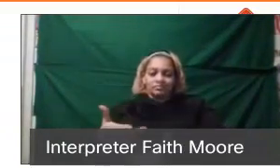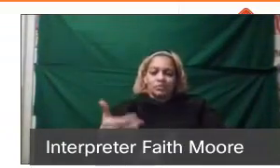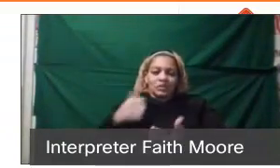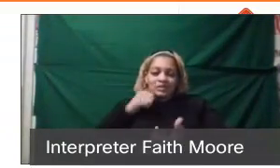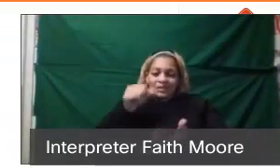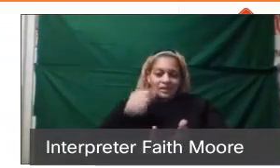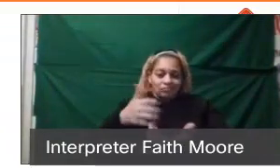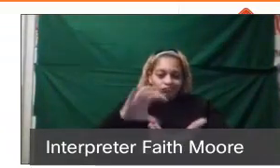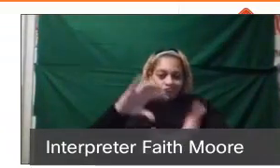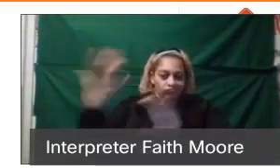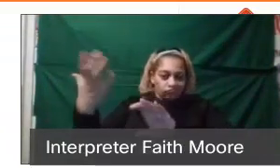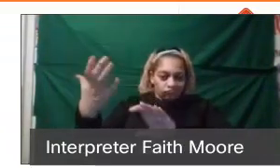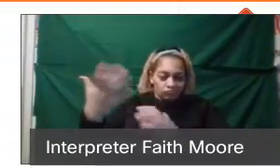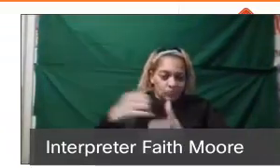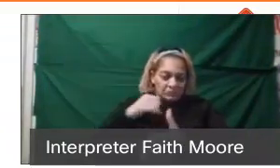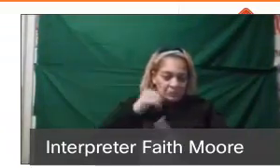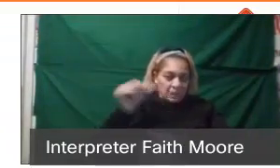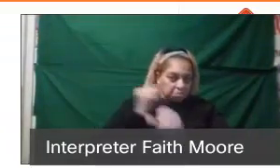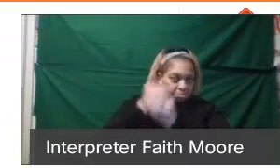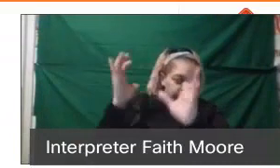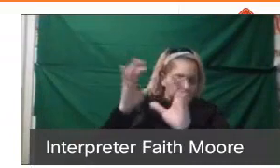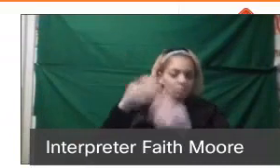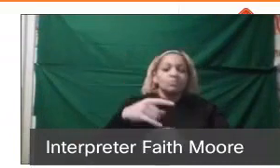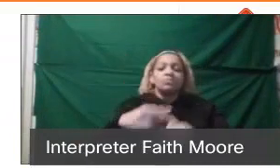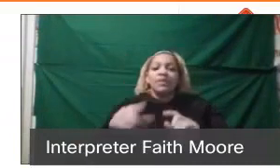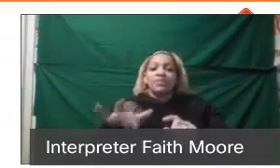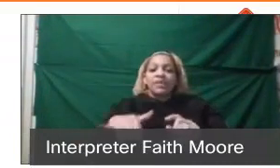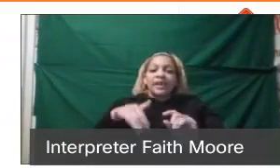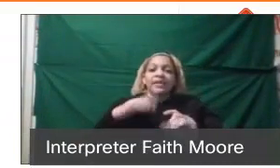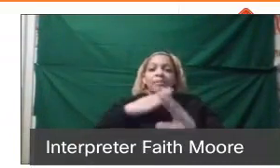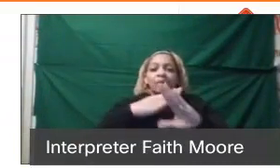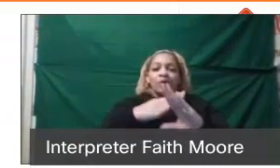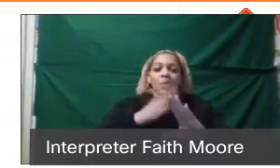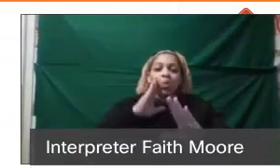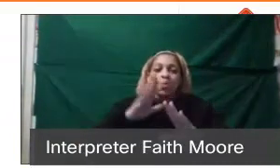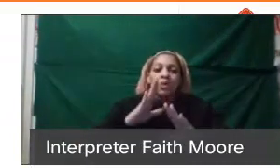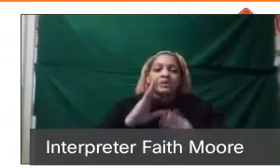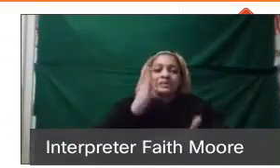The barrier will terminate intermittently as it approaches intersections.